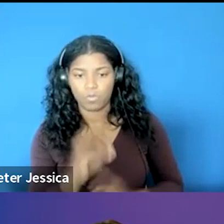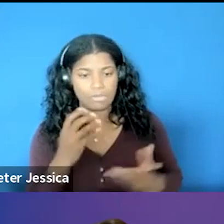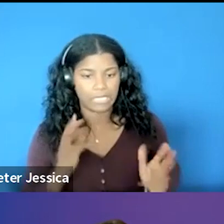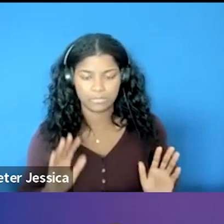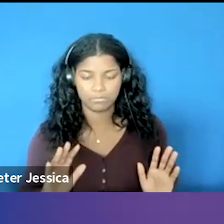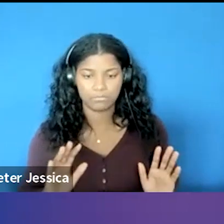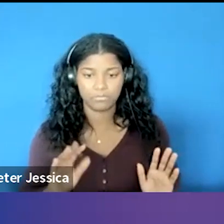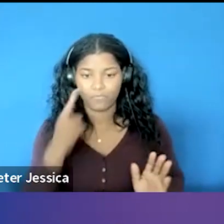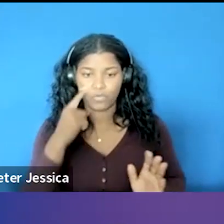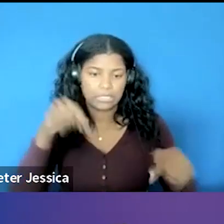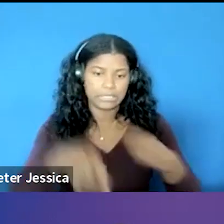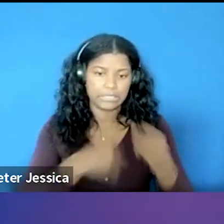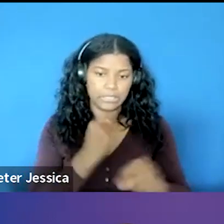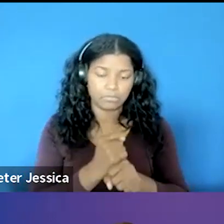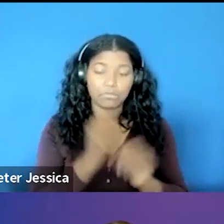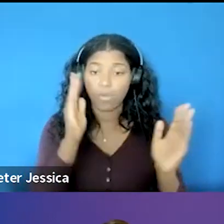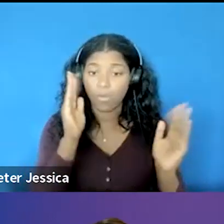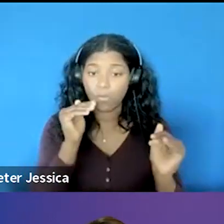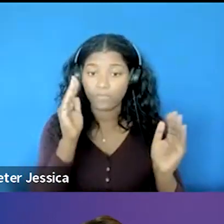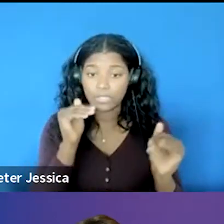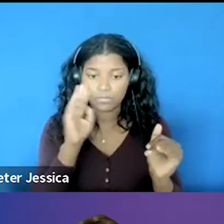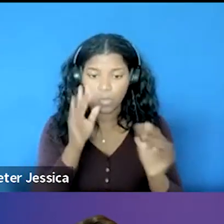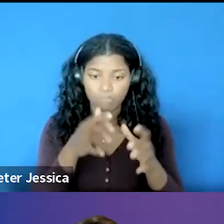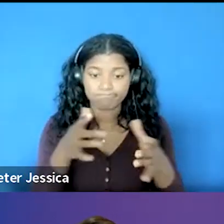This year and then hopefully it will be expanded to some other directorates